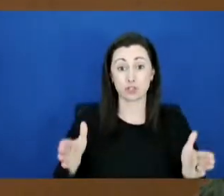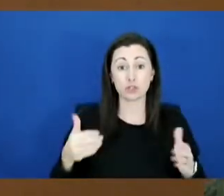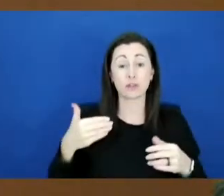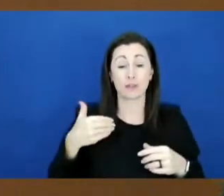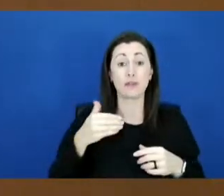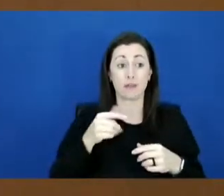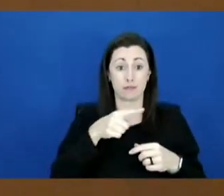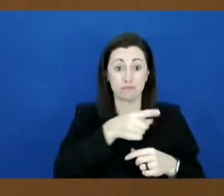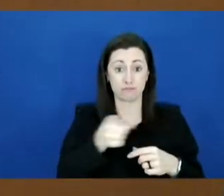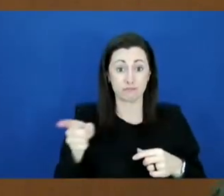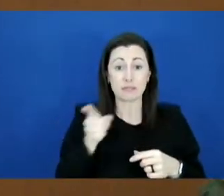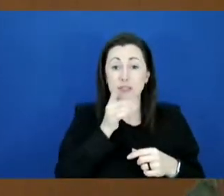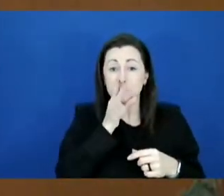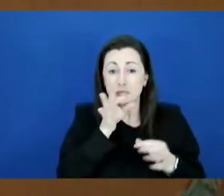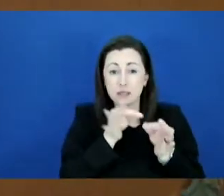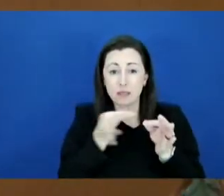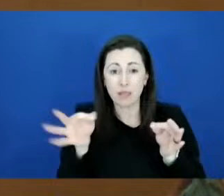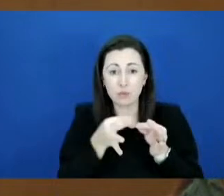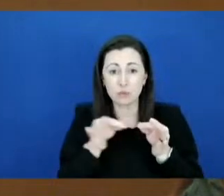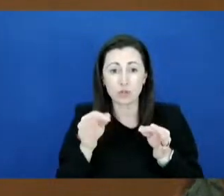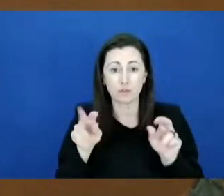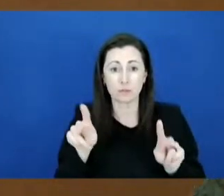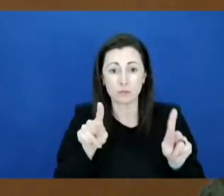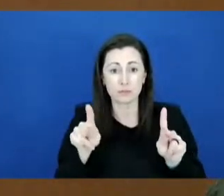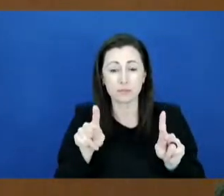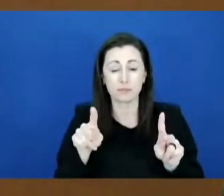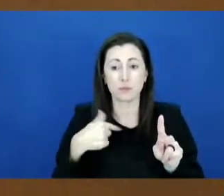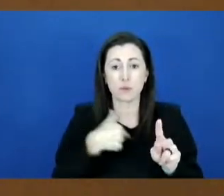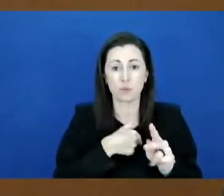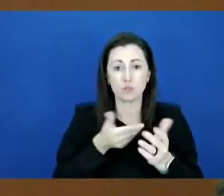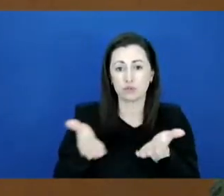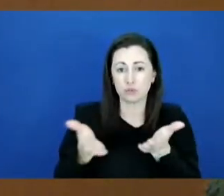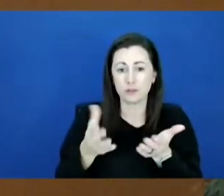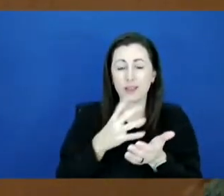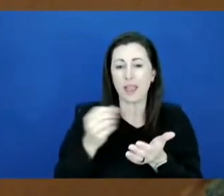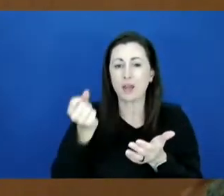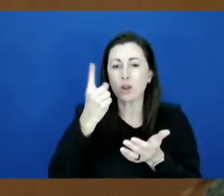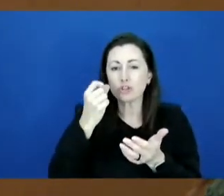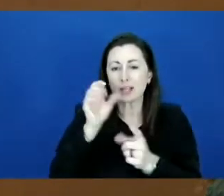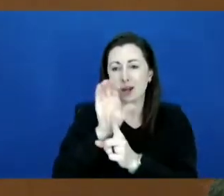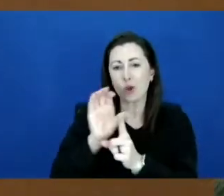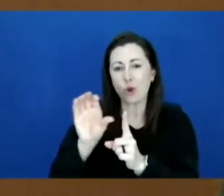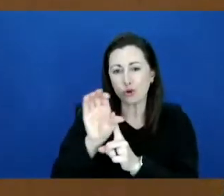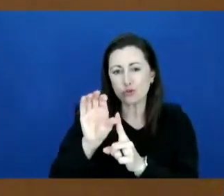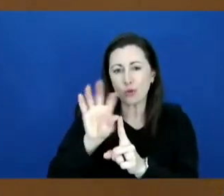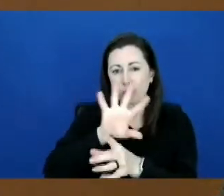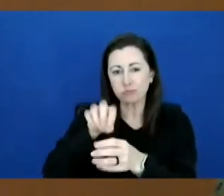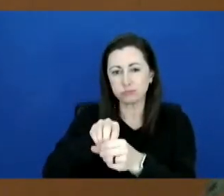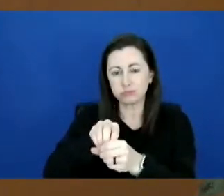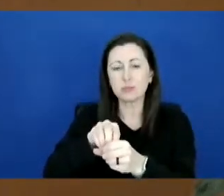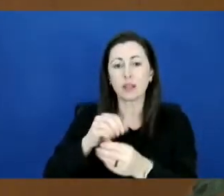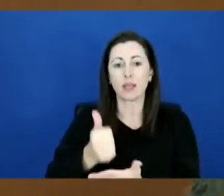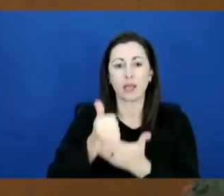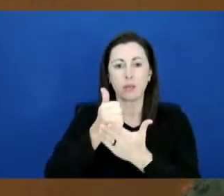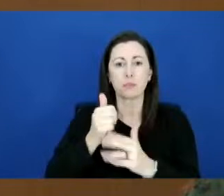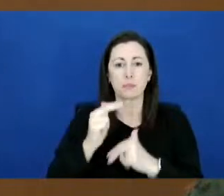BEGINS. HAVING CASE MANAGERS THAT SPEAK THE LANGUAGE OF OUR PATIENCE AND